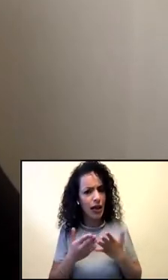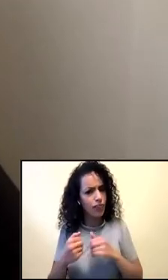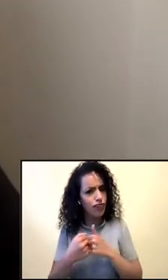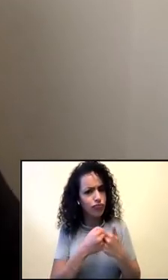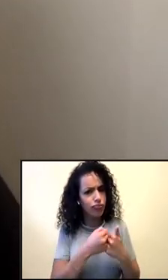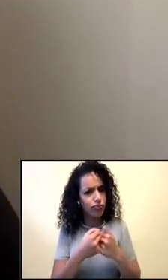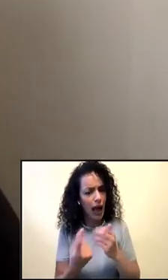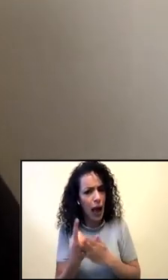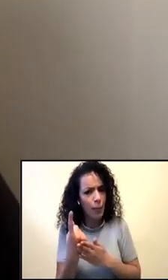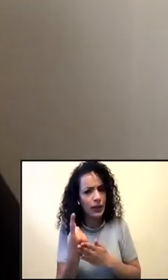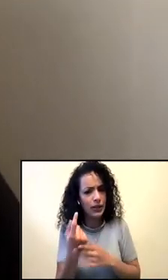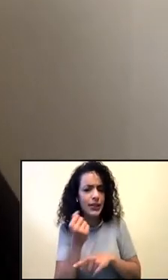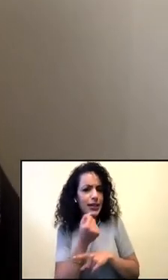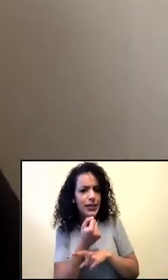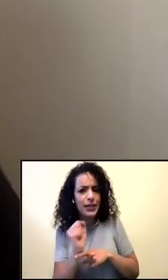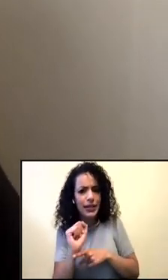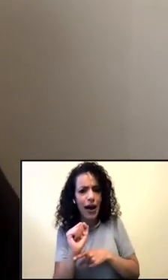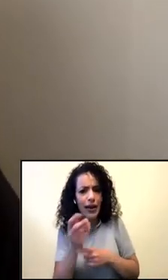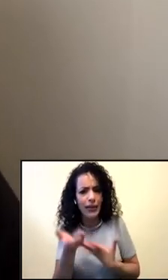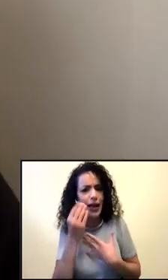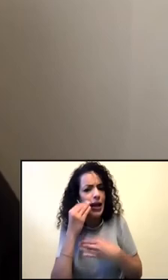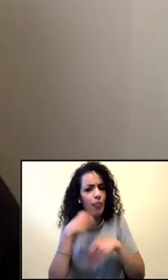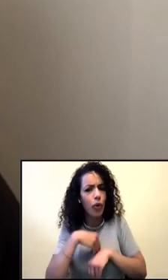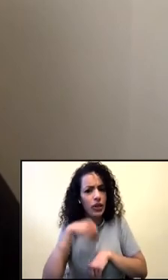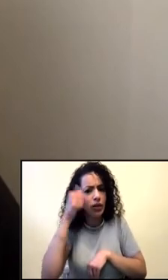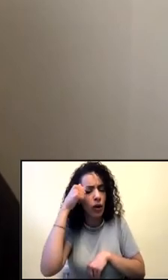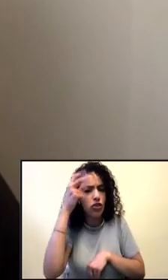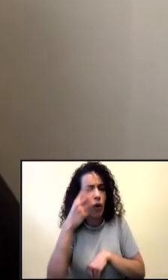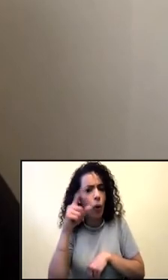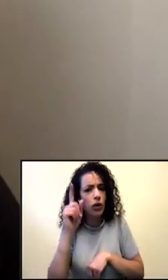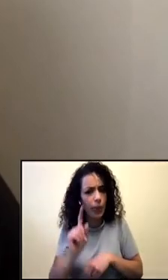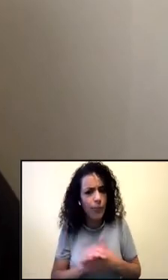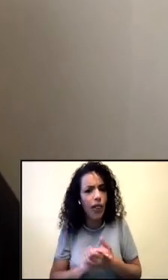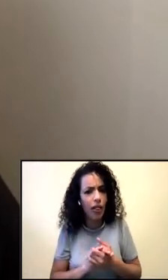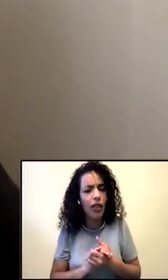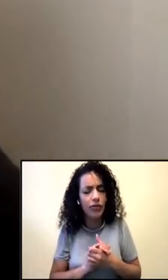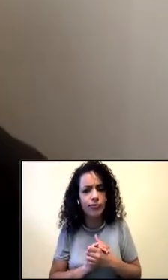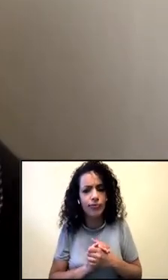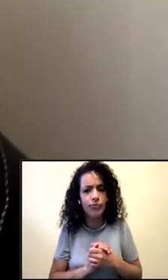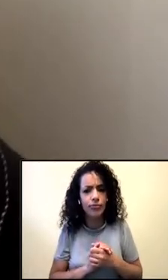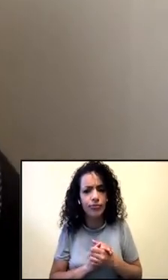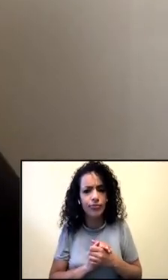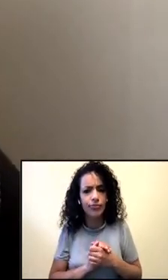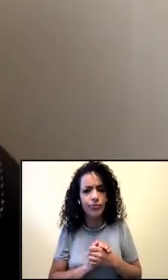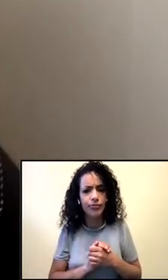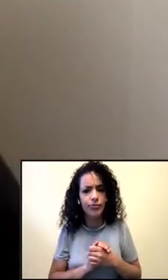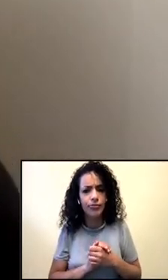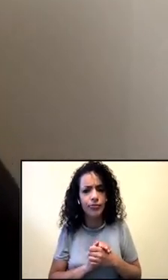you know denying the embodied knowledge of these elders and I think, like I think it kind of,